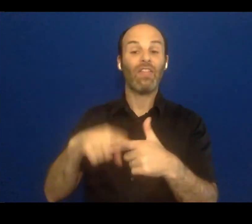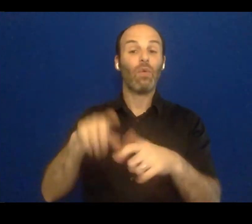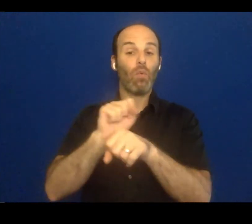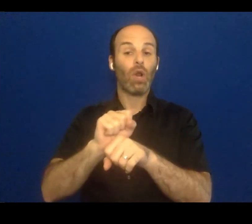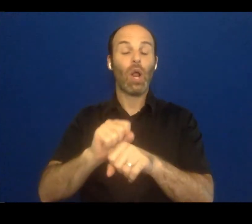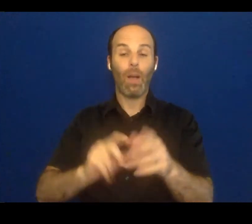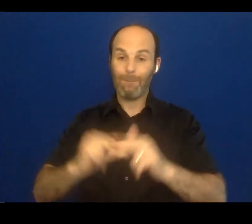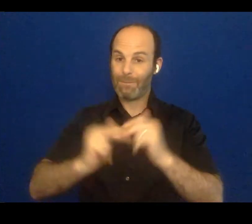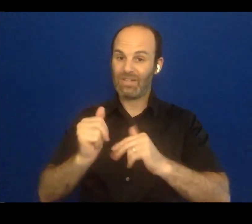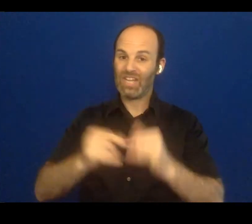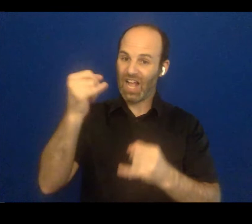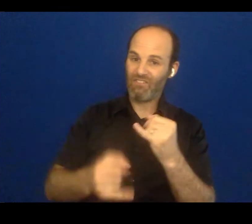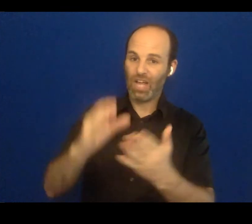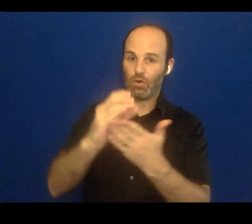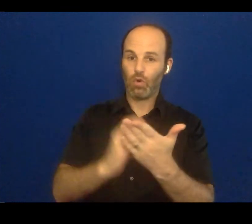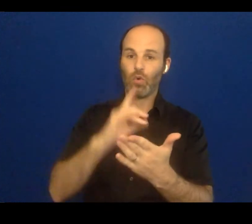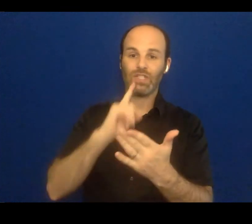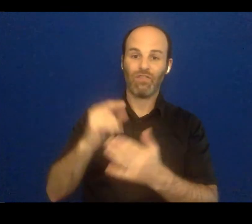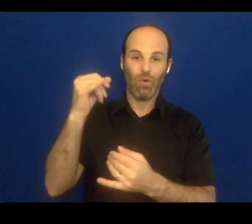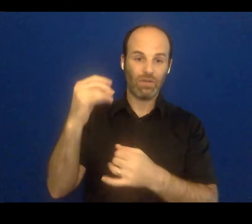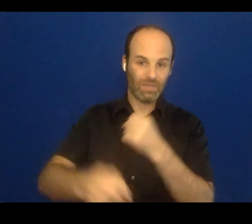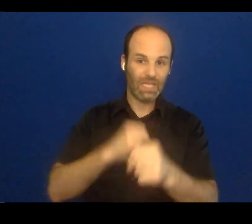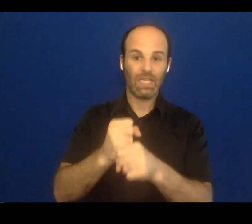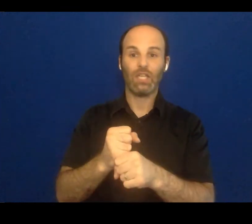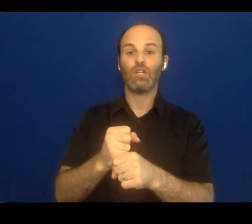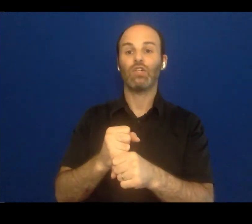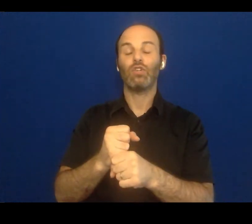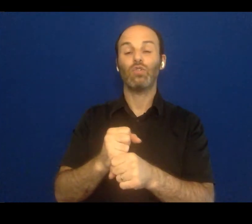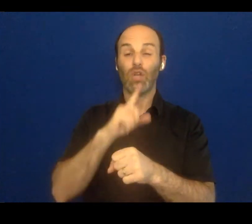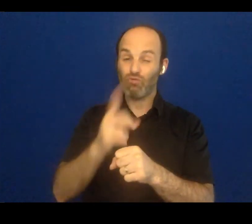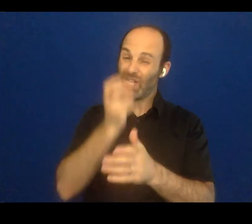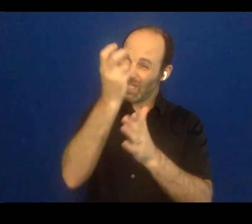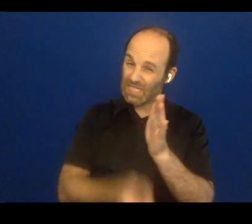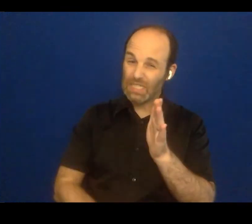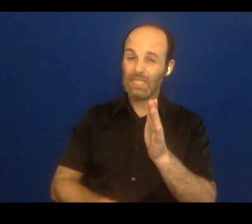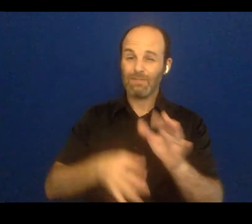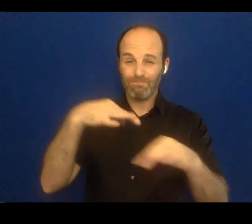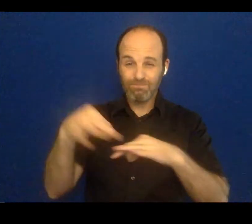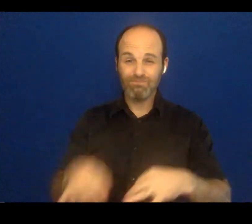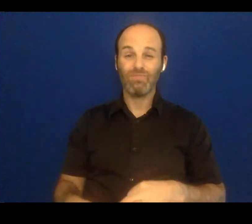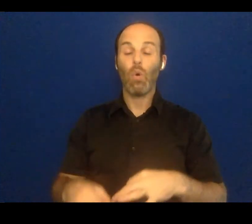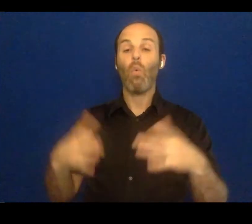YEAR WITH A DEEPER DIVE INTO DISABLED WHAT KINDS OF THINGS DISABLED PEOPLE CAN DO OUT IN